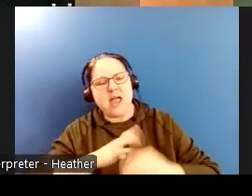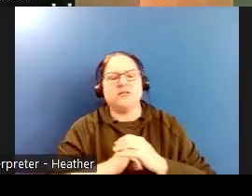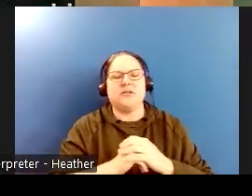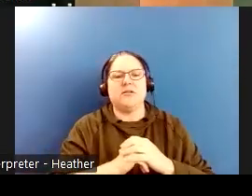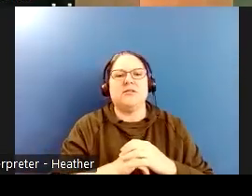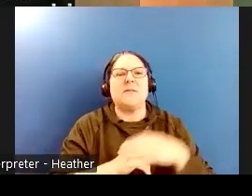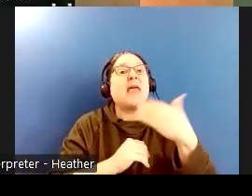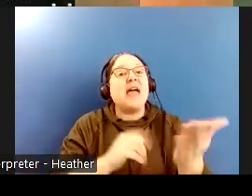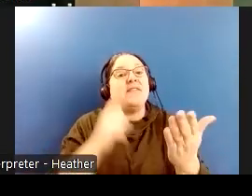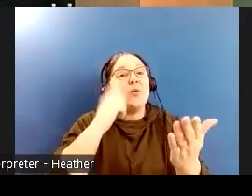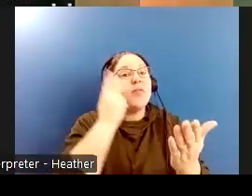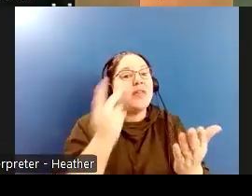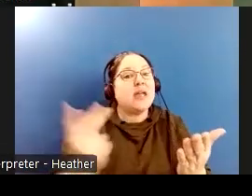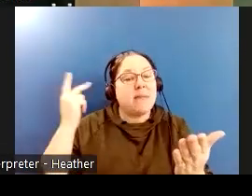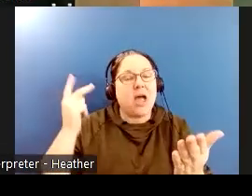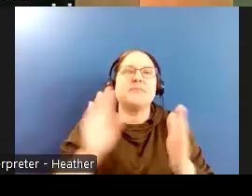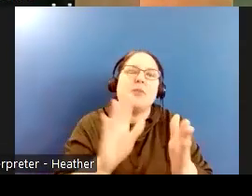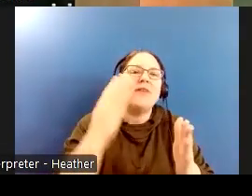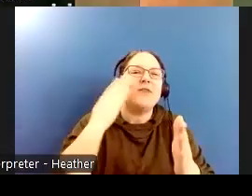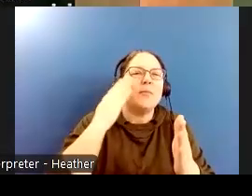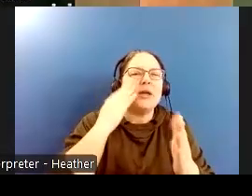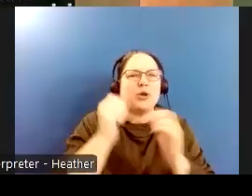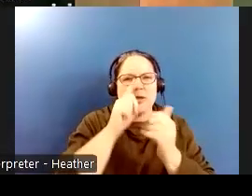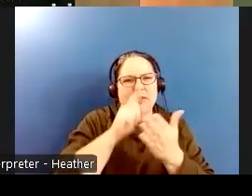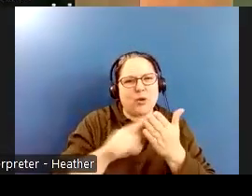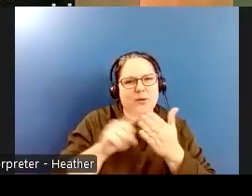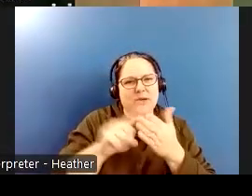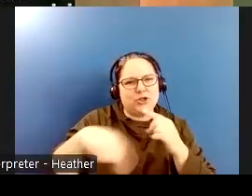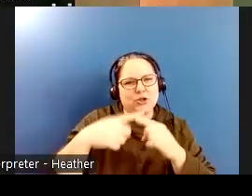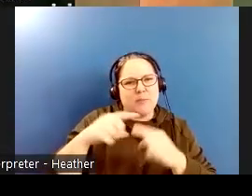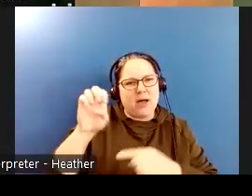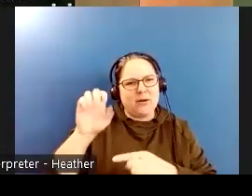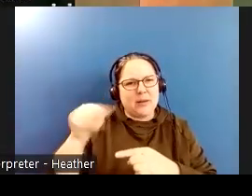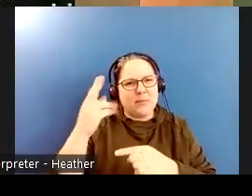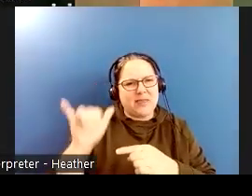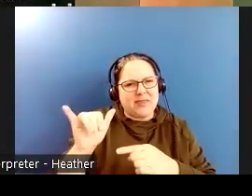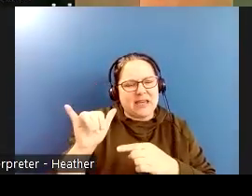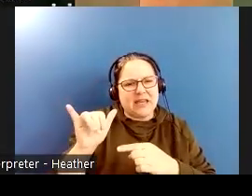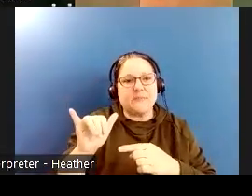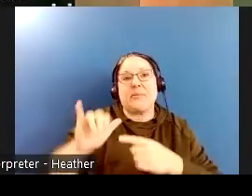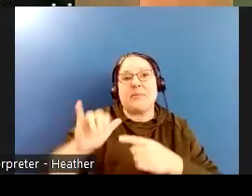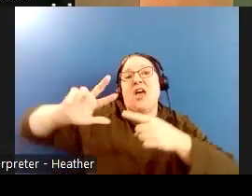to if if you're familiar with the research on empathy in the third year of medical school,